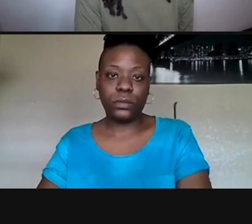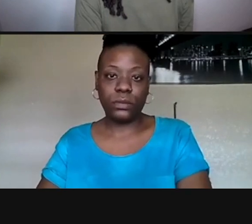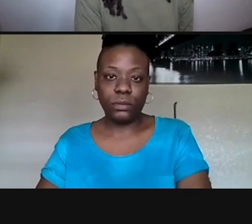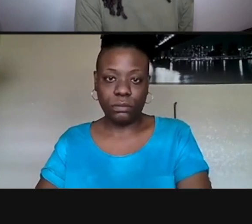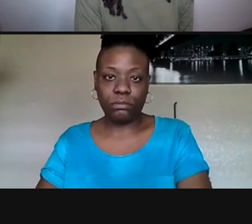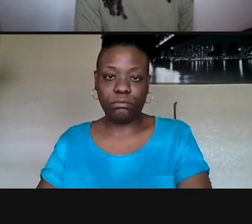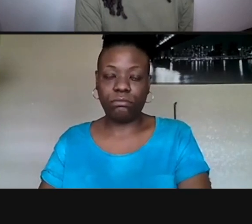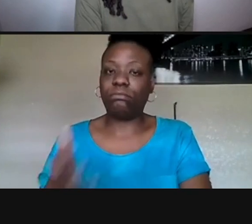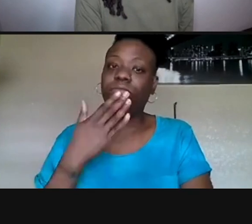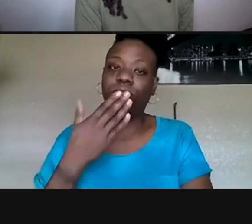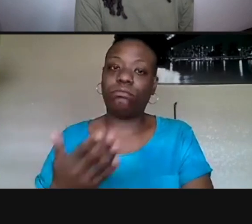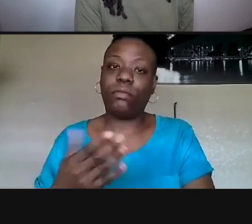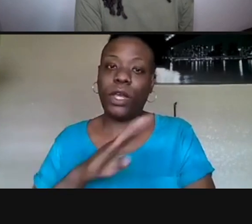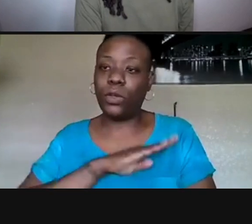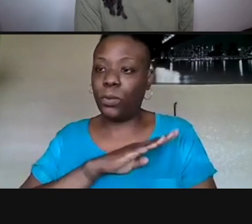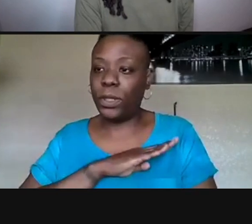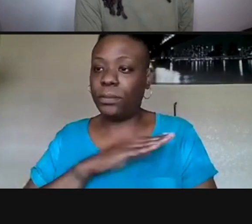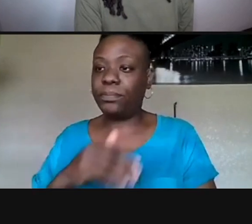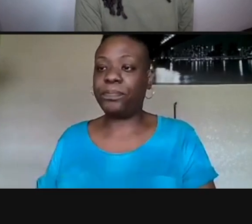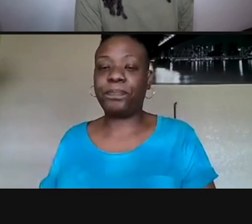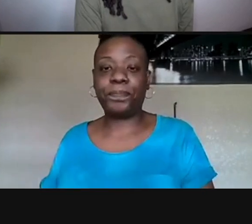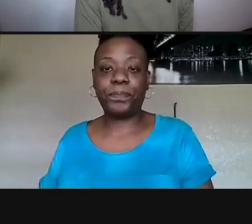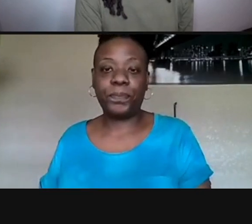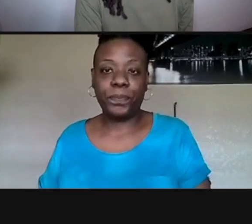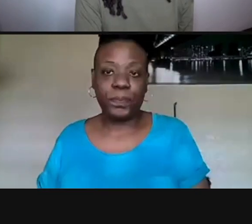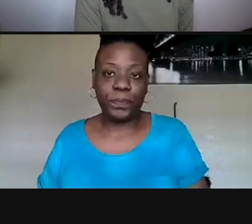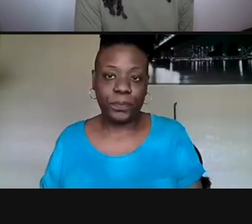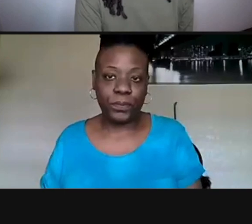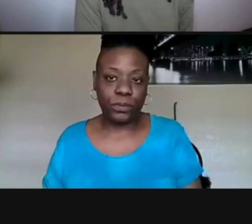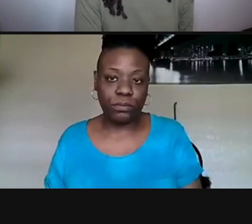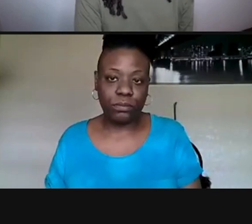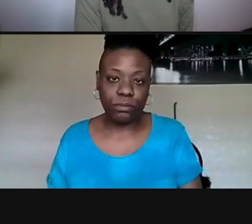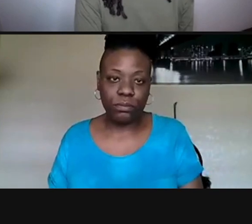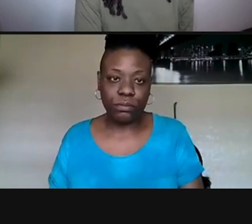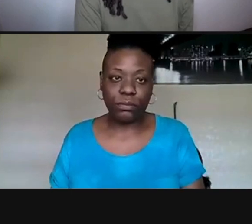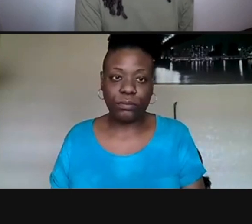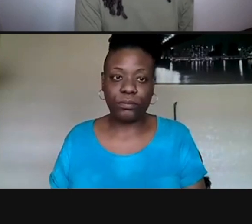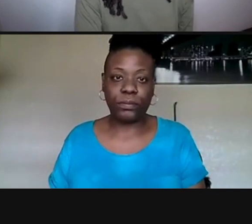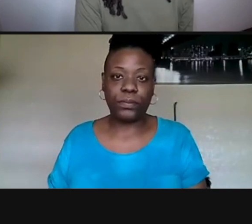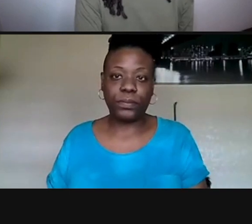So that is why we recommend centralized budget method.